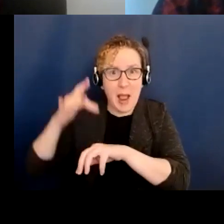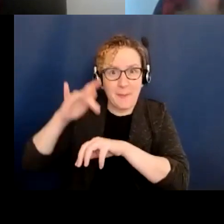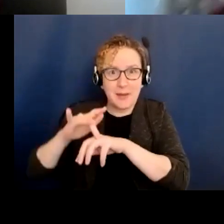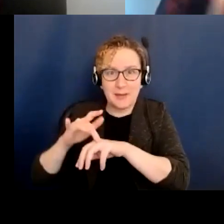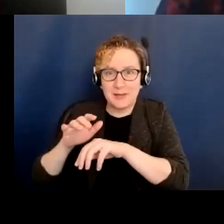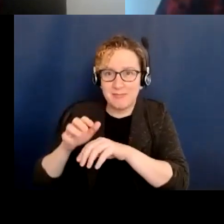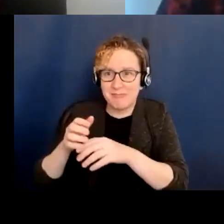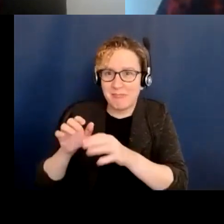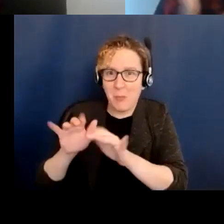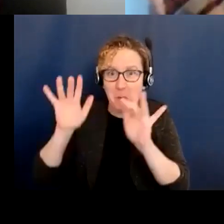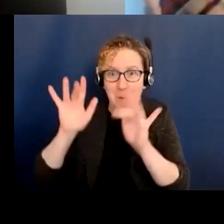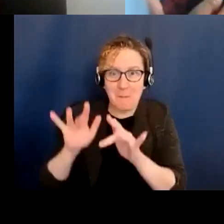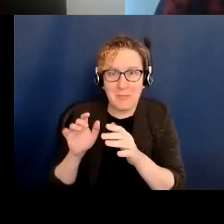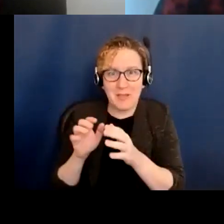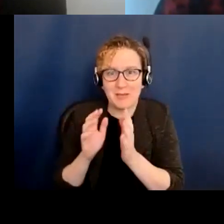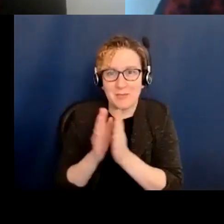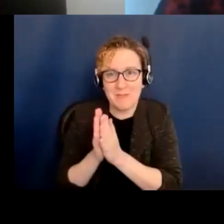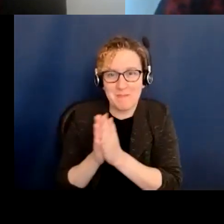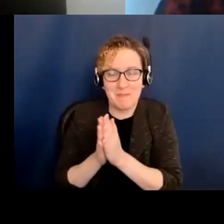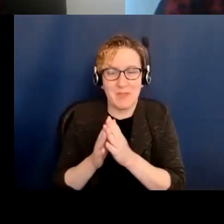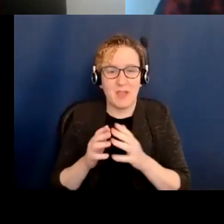it on the forefront. We have access here.